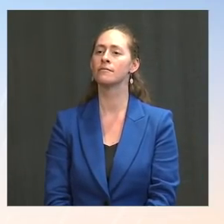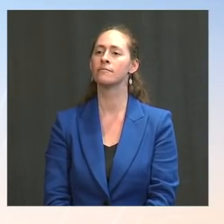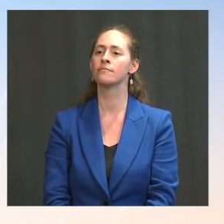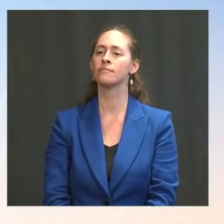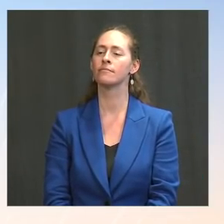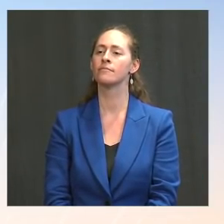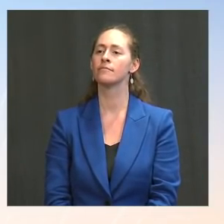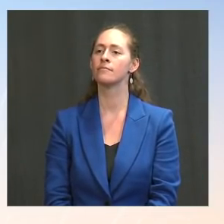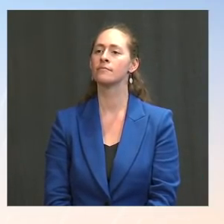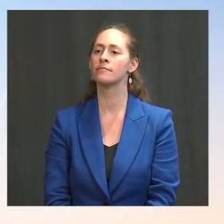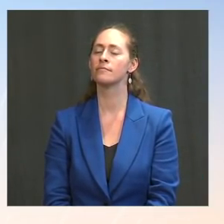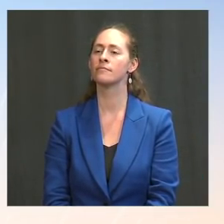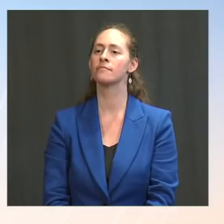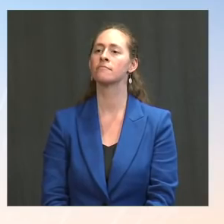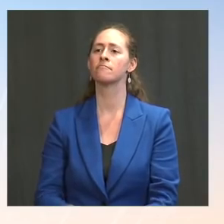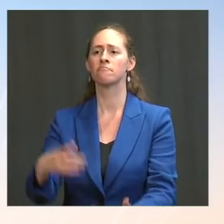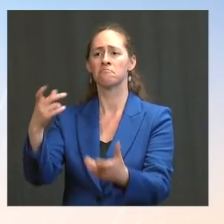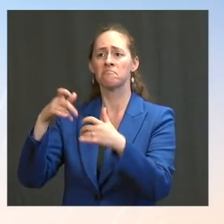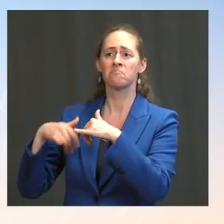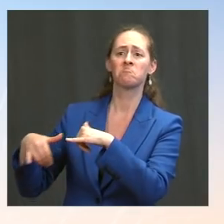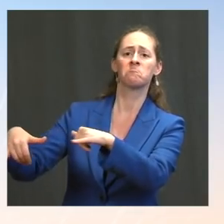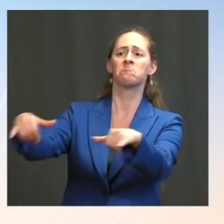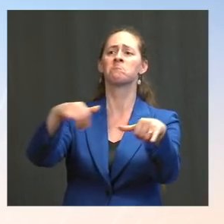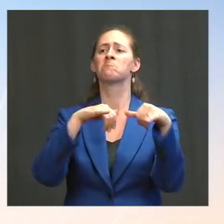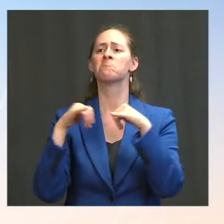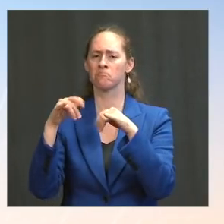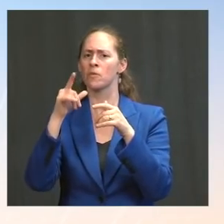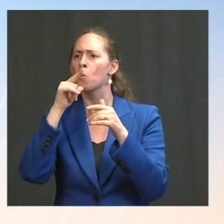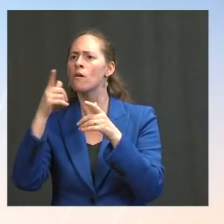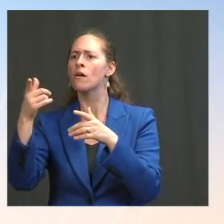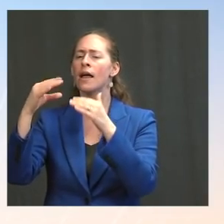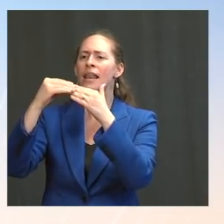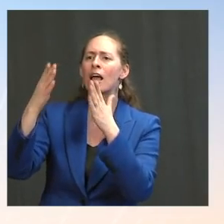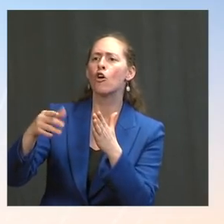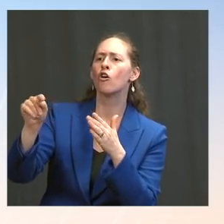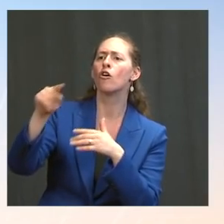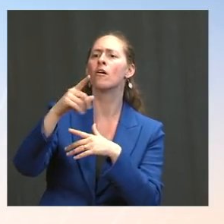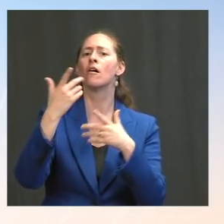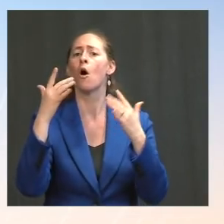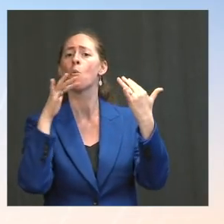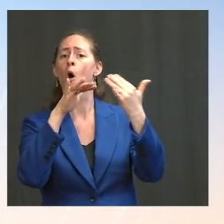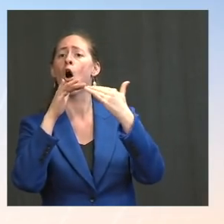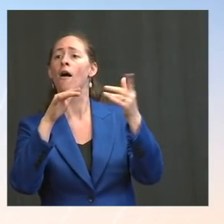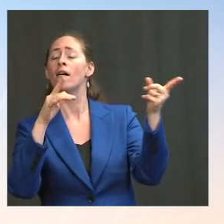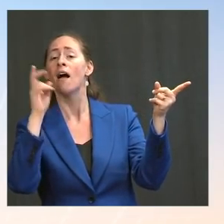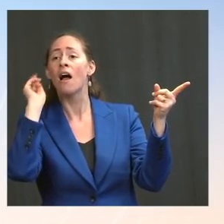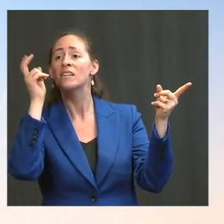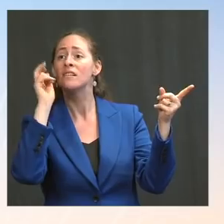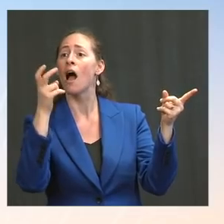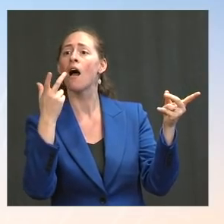Does he have "Afghanistan fatigue"? And does he sense that in the American people? Ms. Psaki: First, I would say that the President